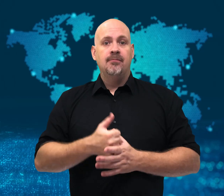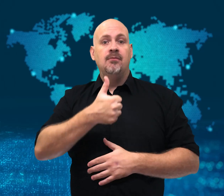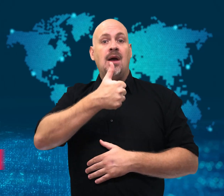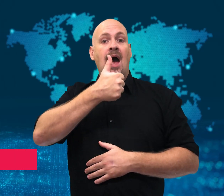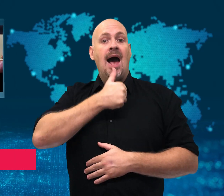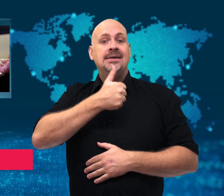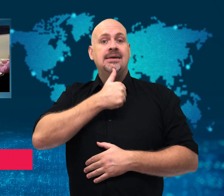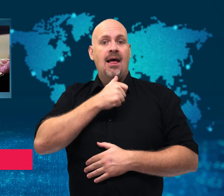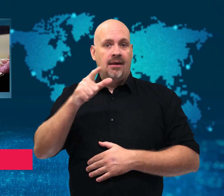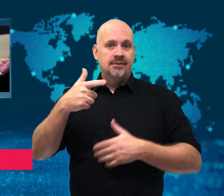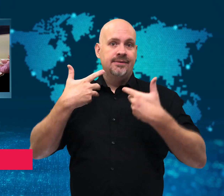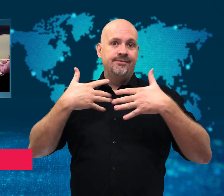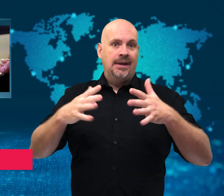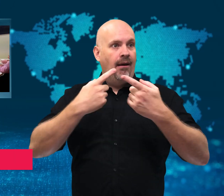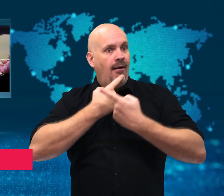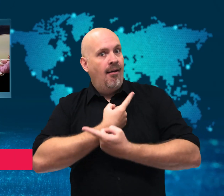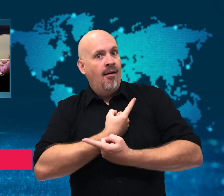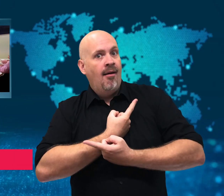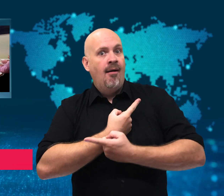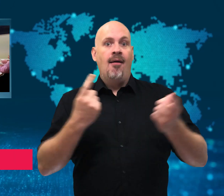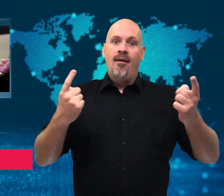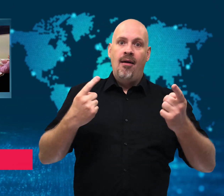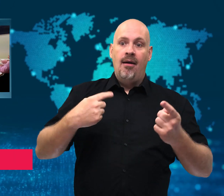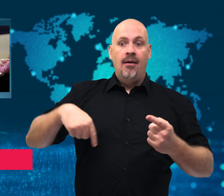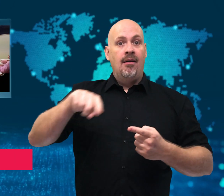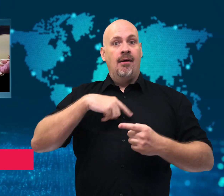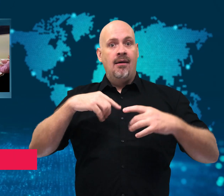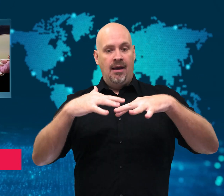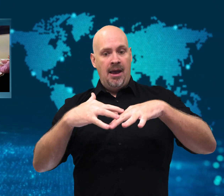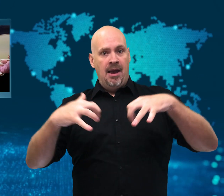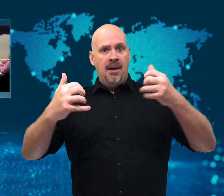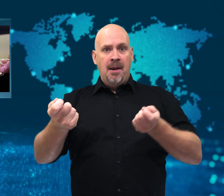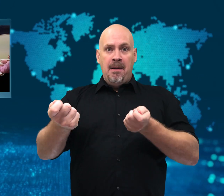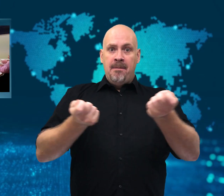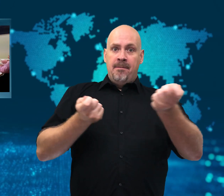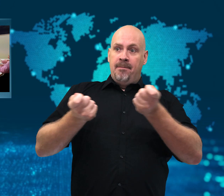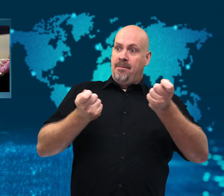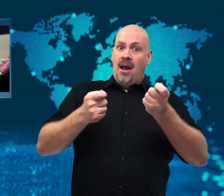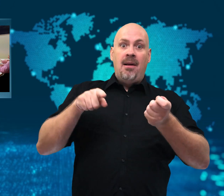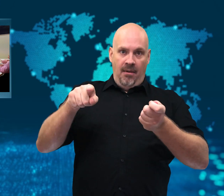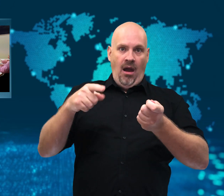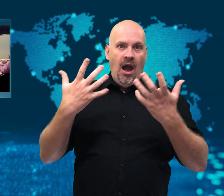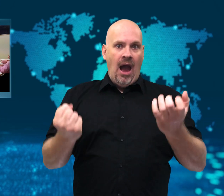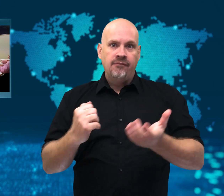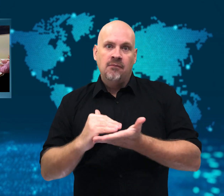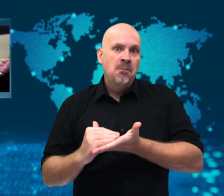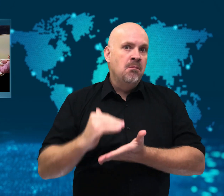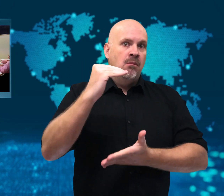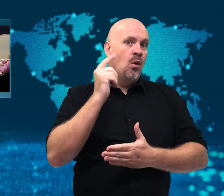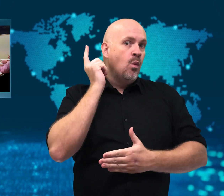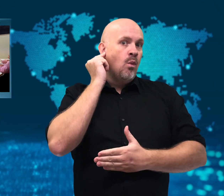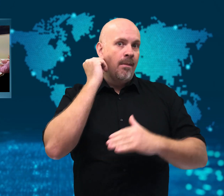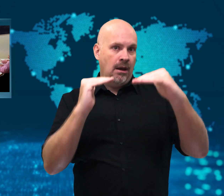[Gavin]: Officials in Iceland inaccurately announced it had